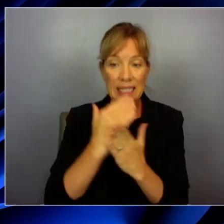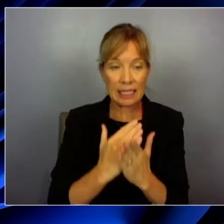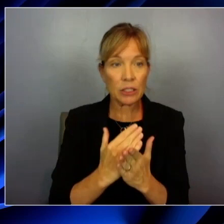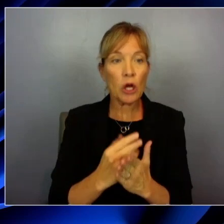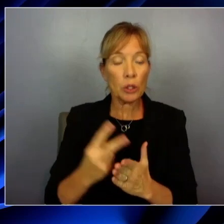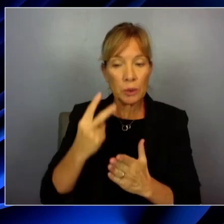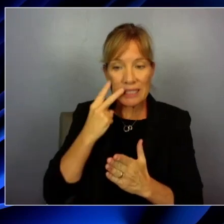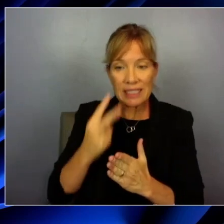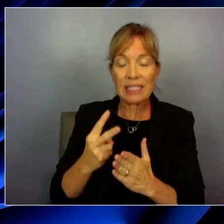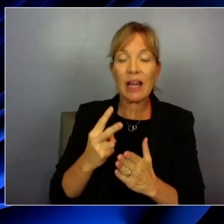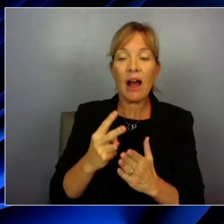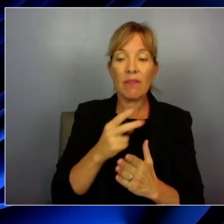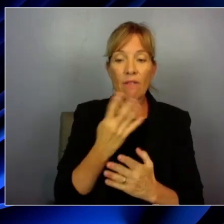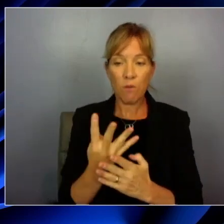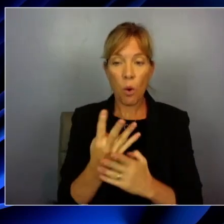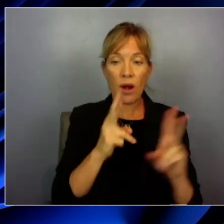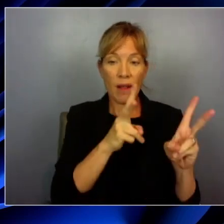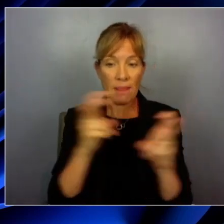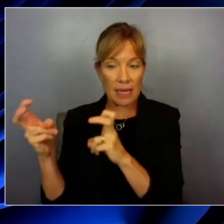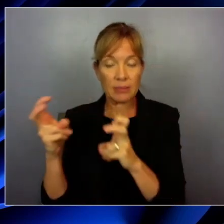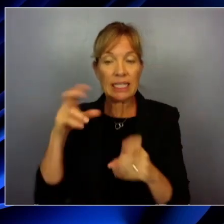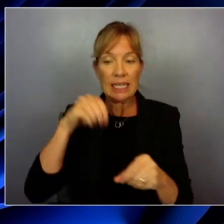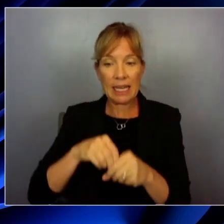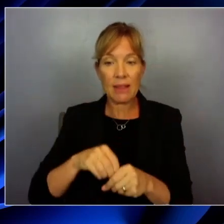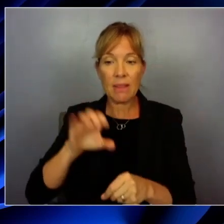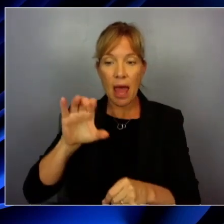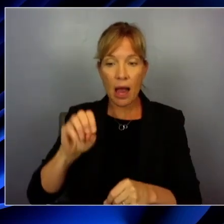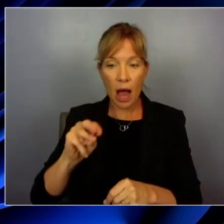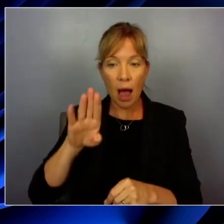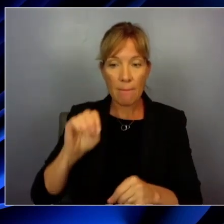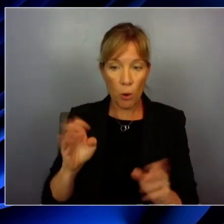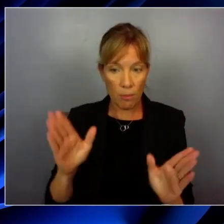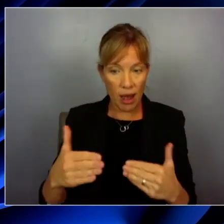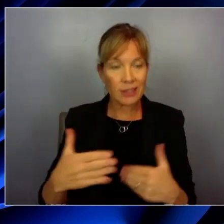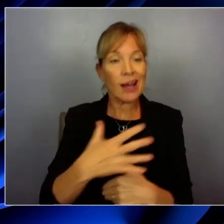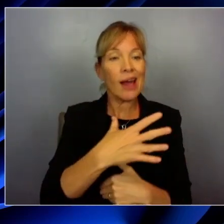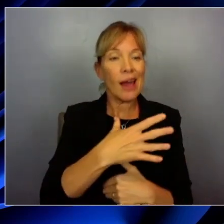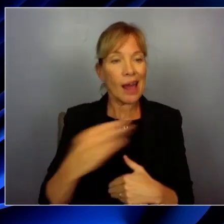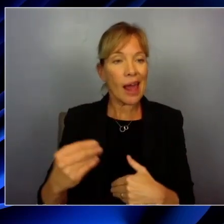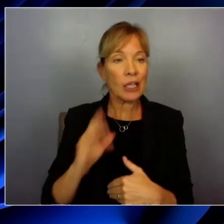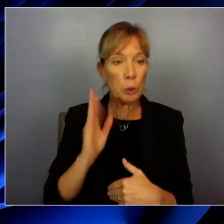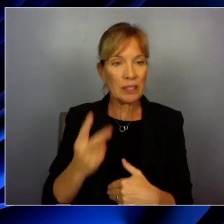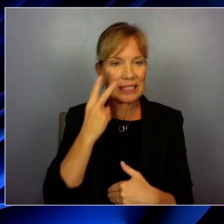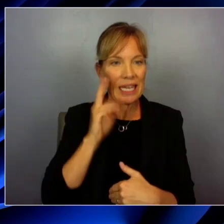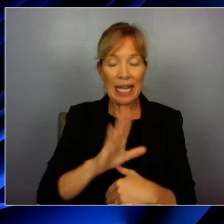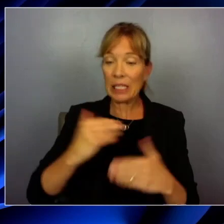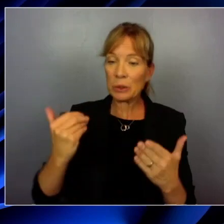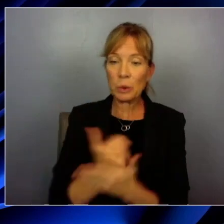themes that are there inside the combo box and you'll see his New Forest, which is cool.